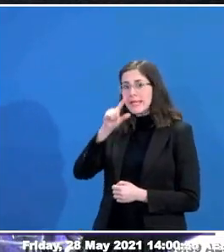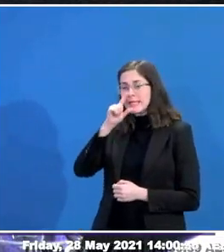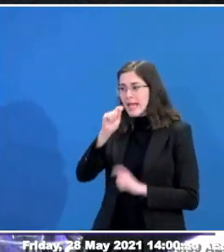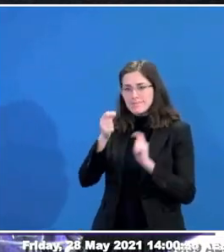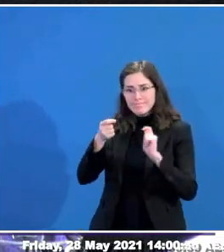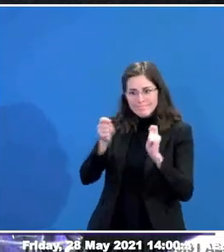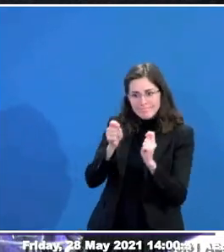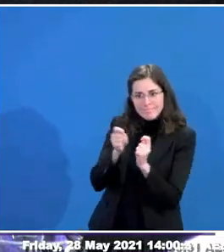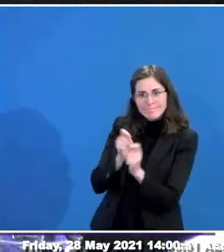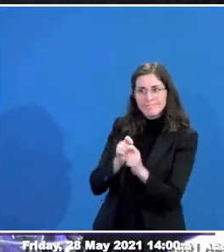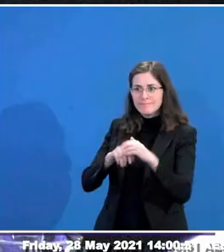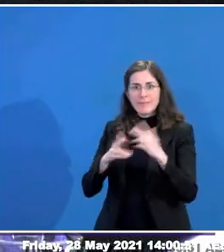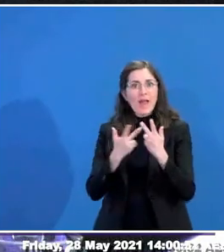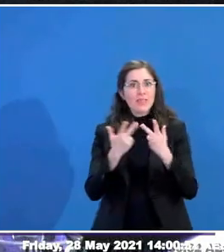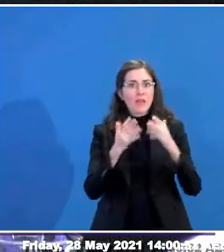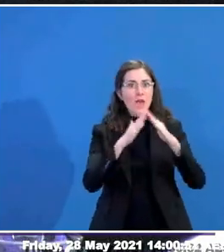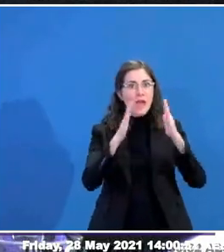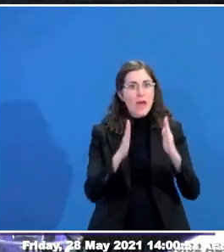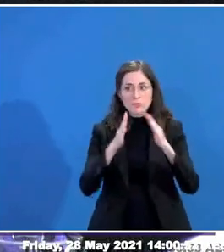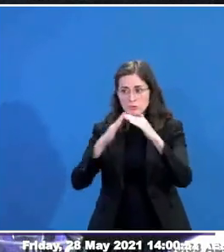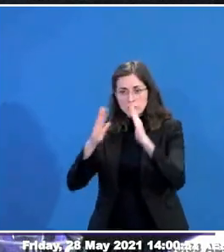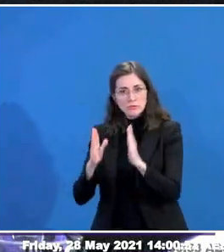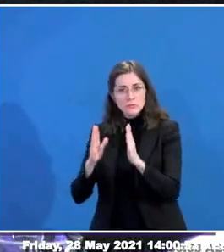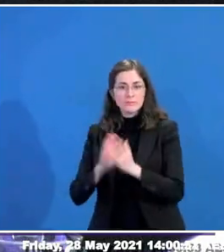So that primarily relates to the responsibility of the State and